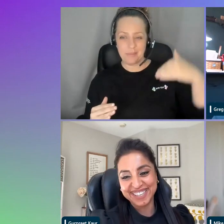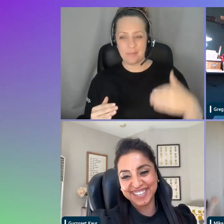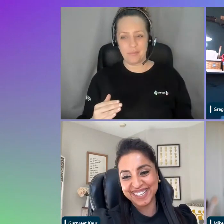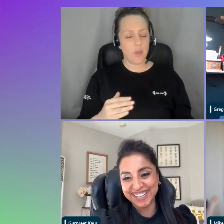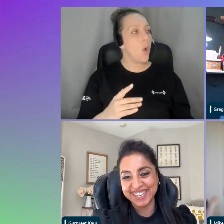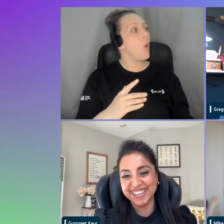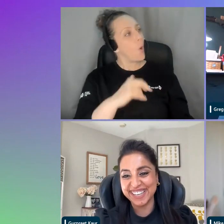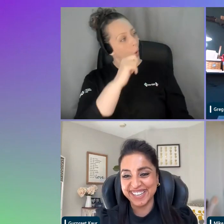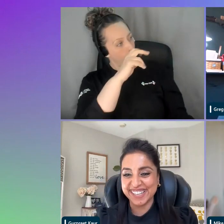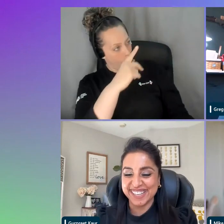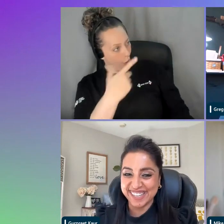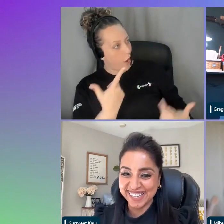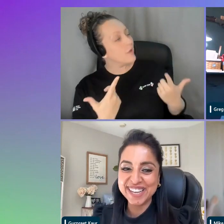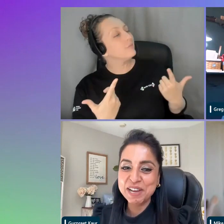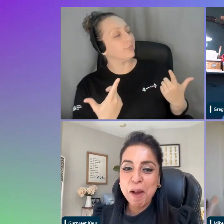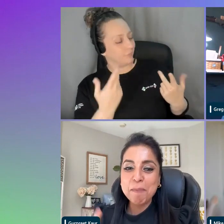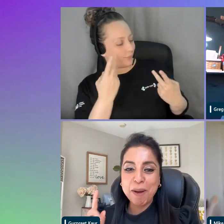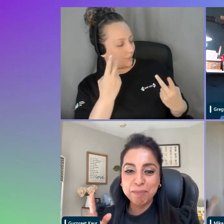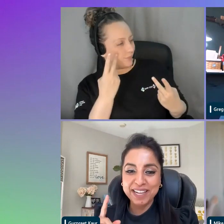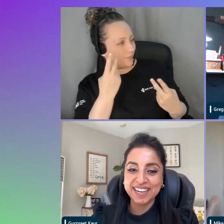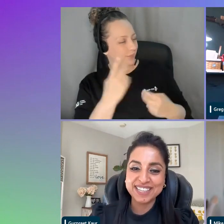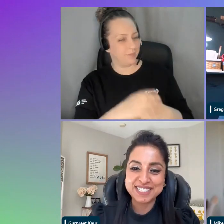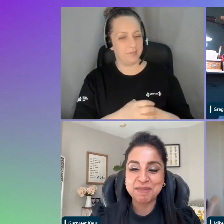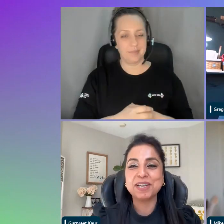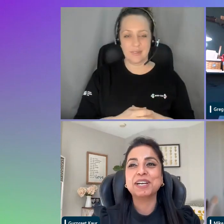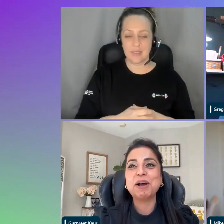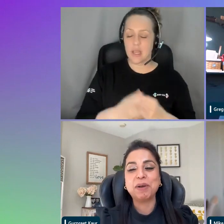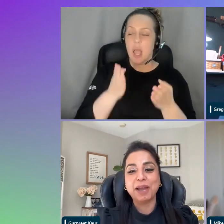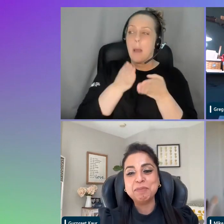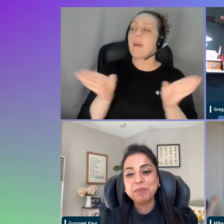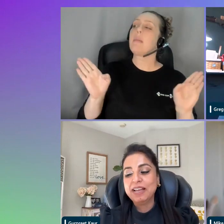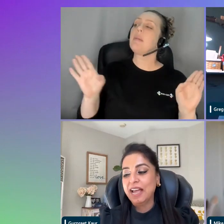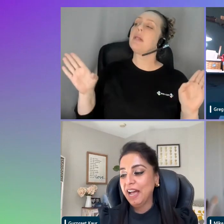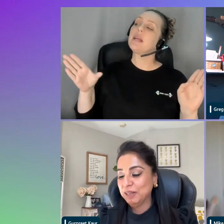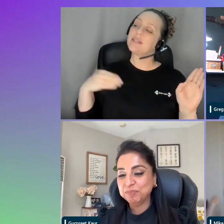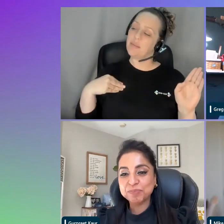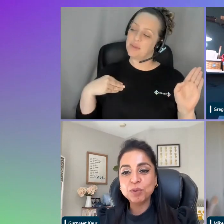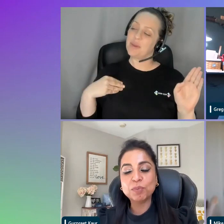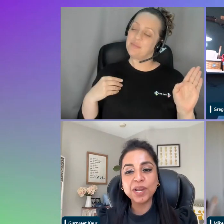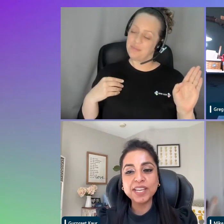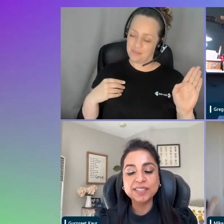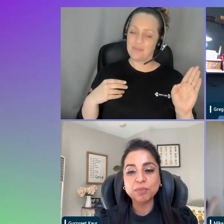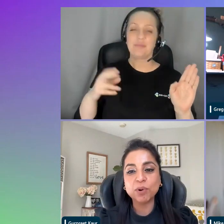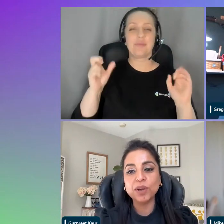Okay Yeah, there we go. >> Publicly accepted. Okay Um,